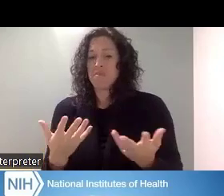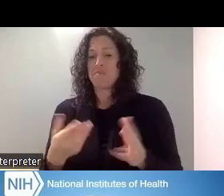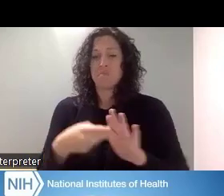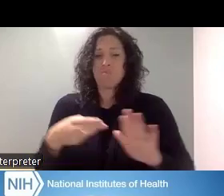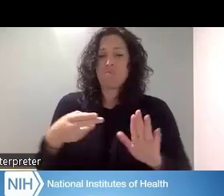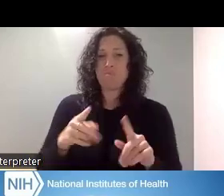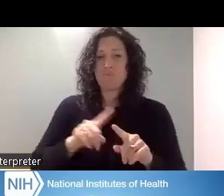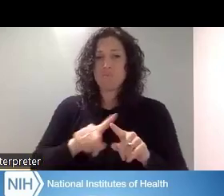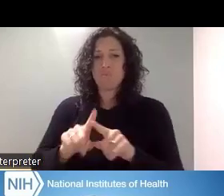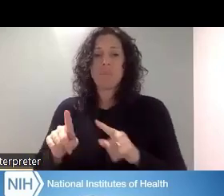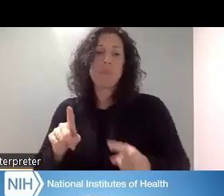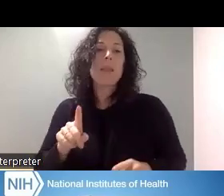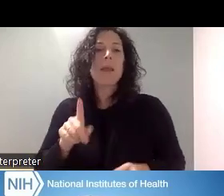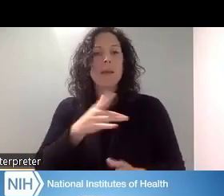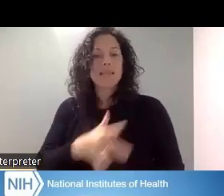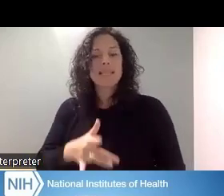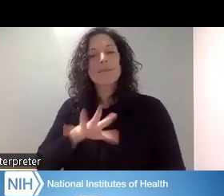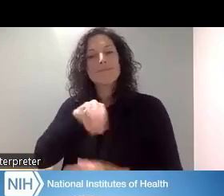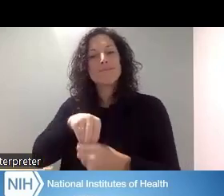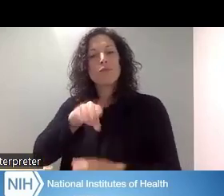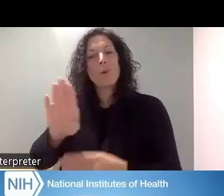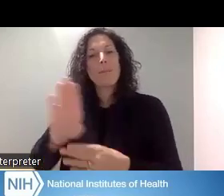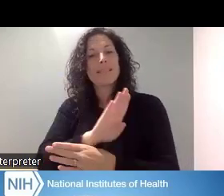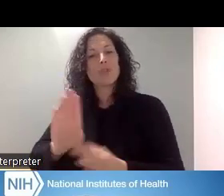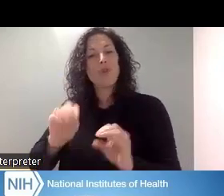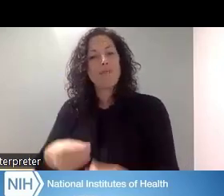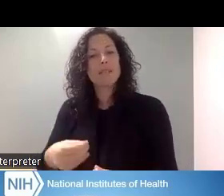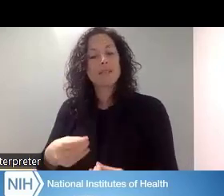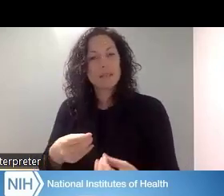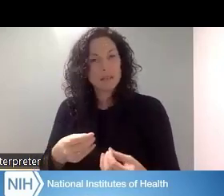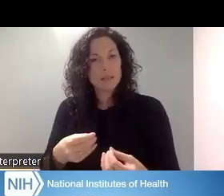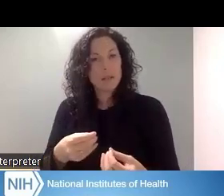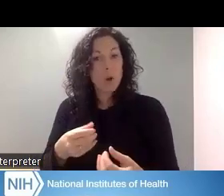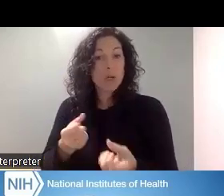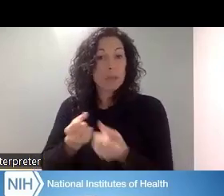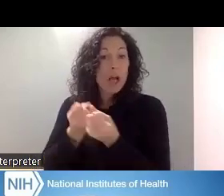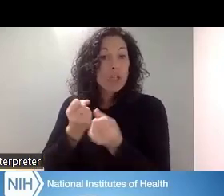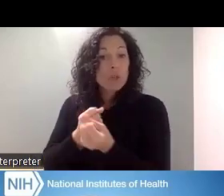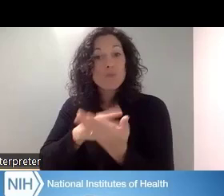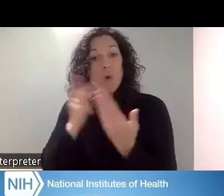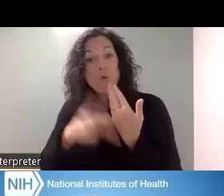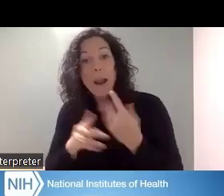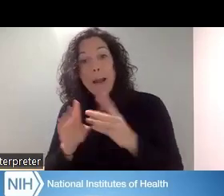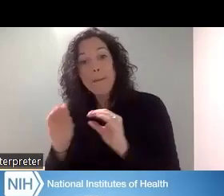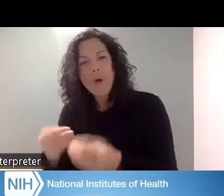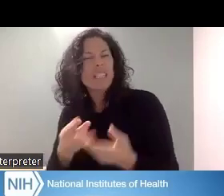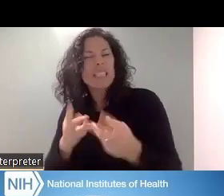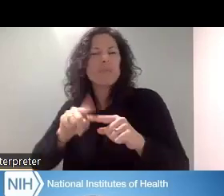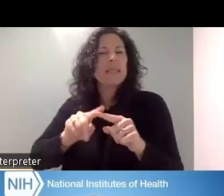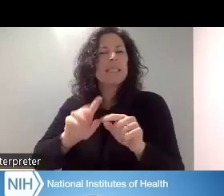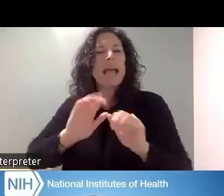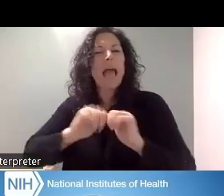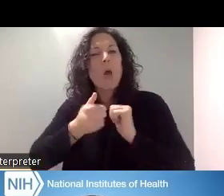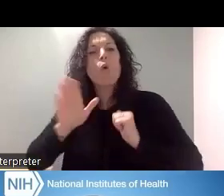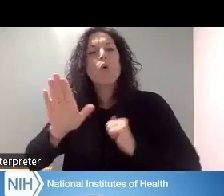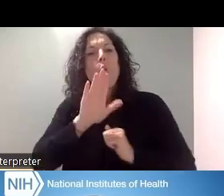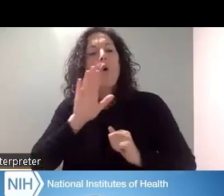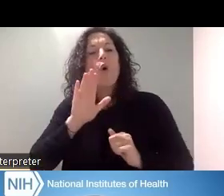in your institution's business office, sometimes your sponsored programs office depending on how your institution has this set up.